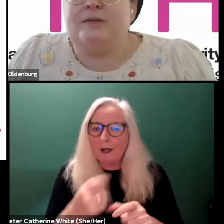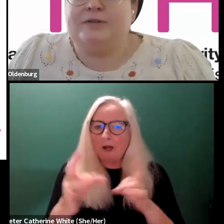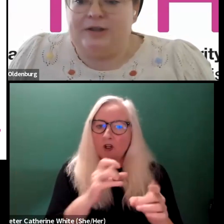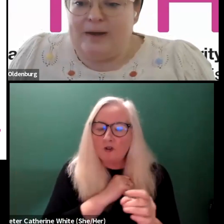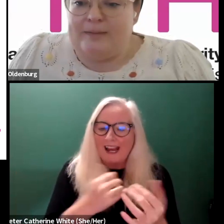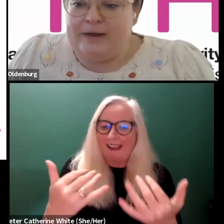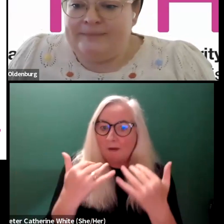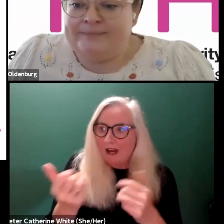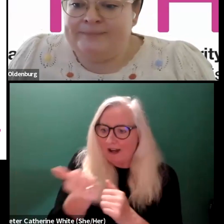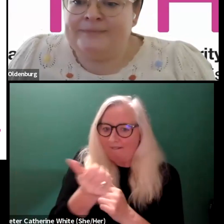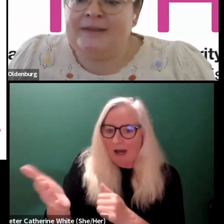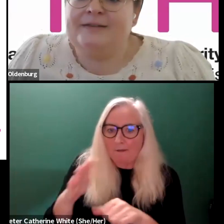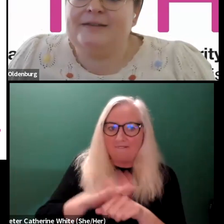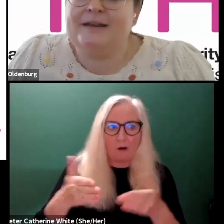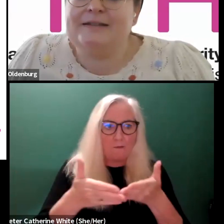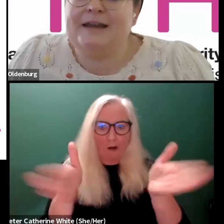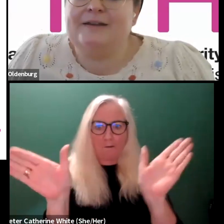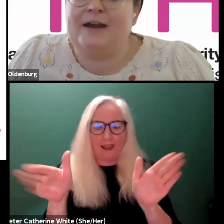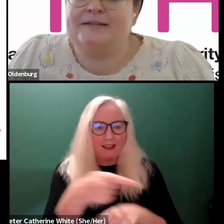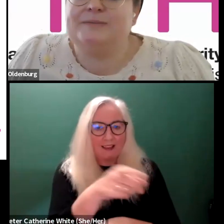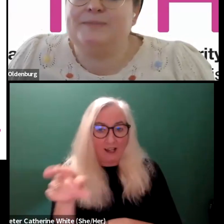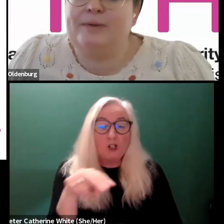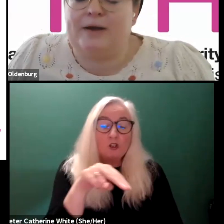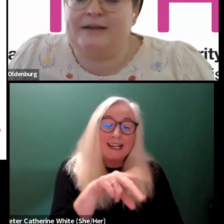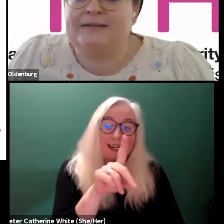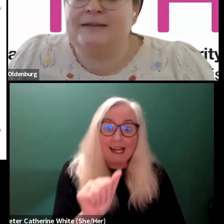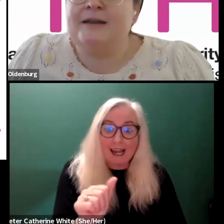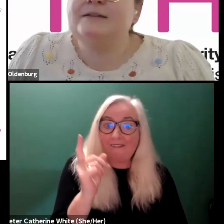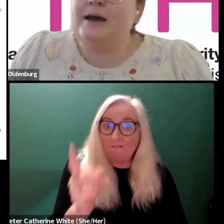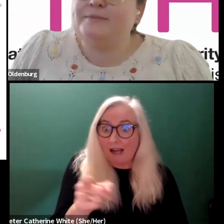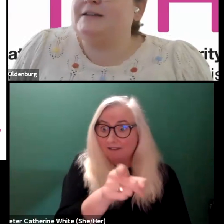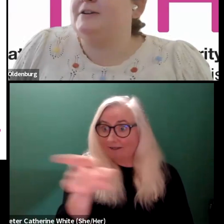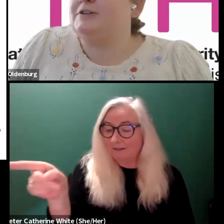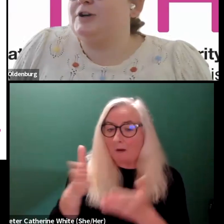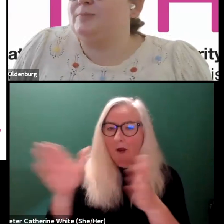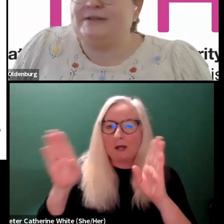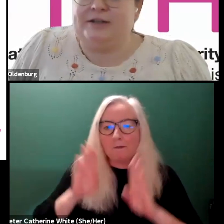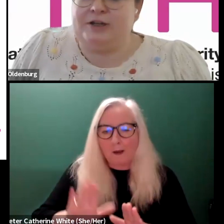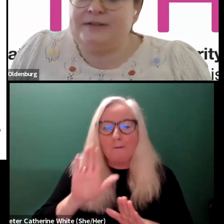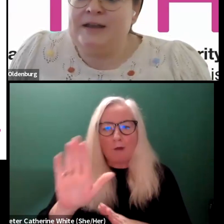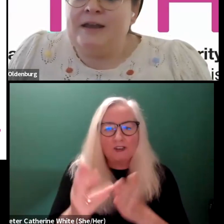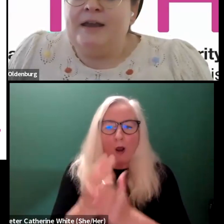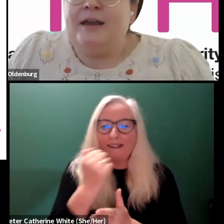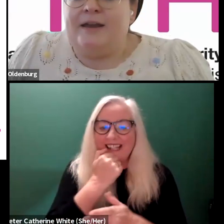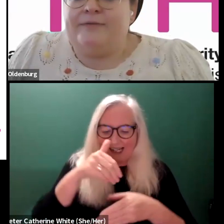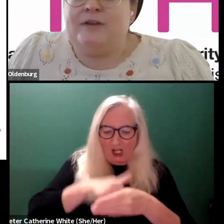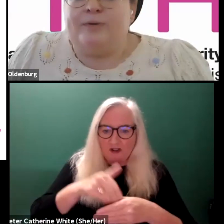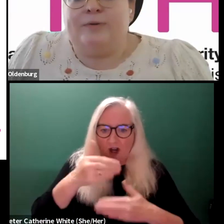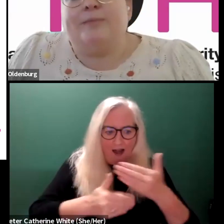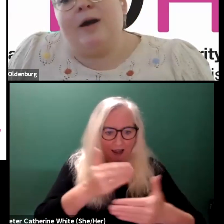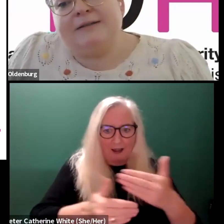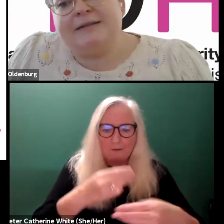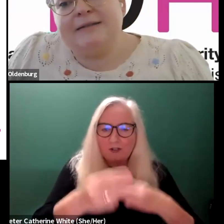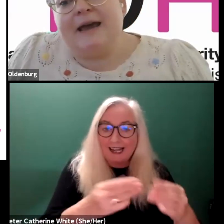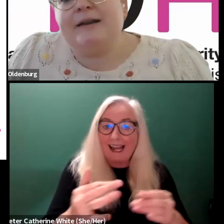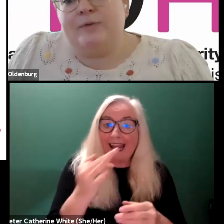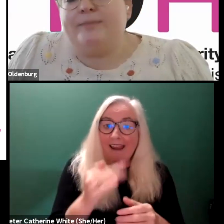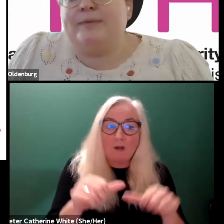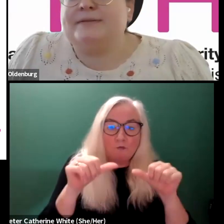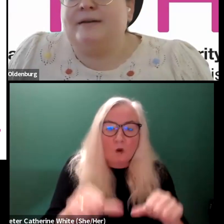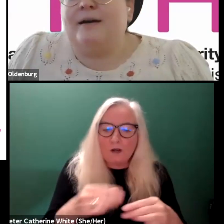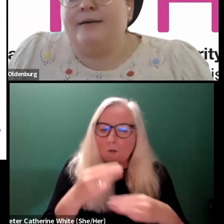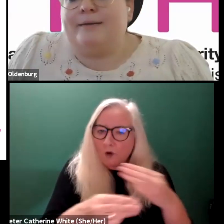The NDA advises public bodies. To update their internal procedures. If the appropriate processes and appointments are not in place.